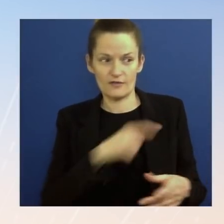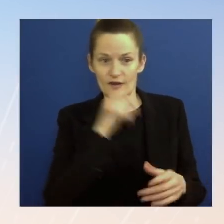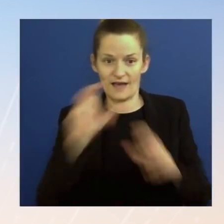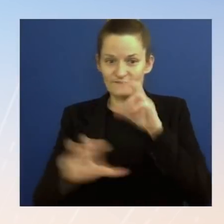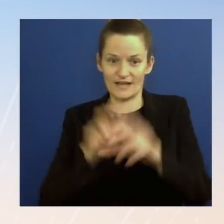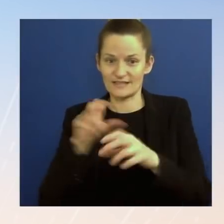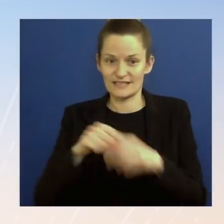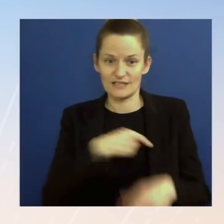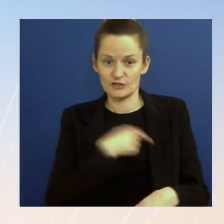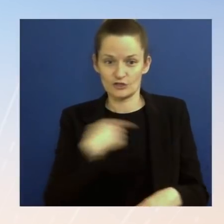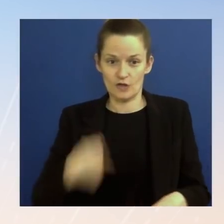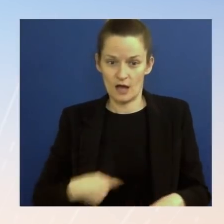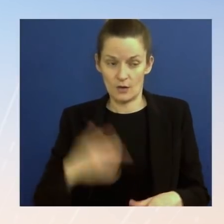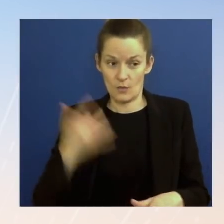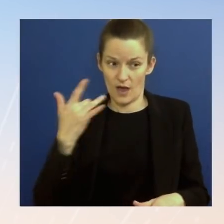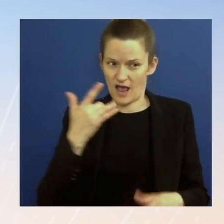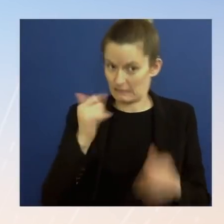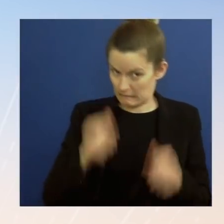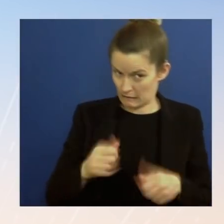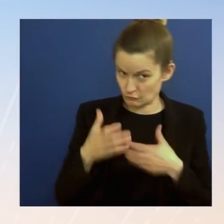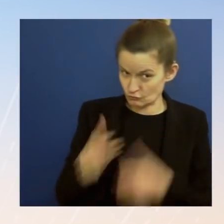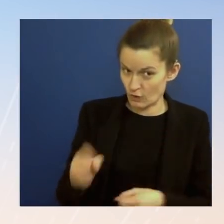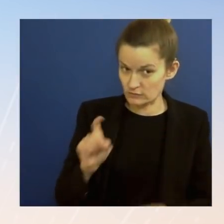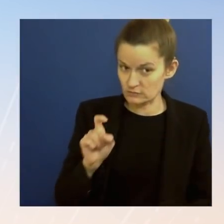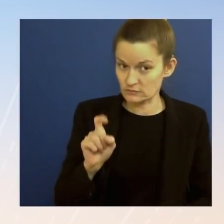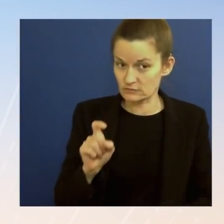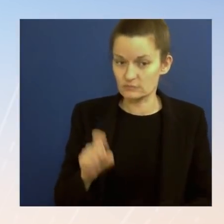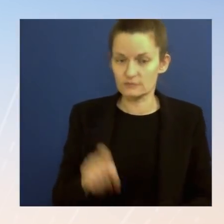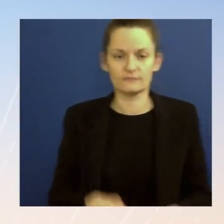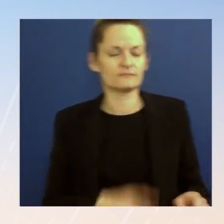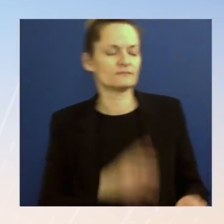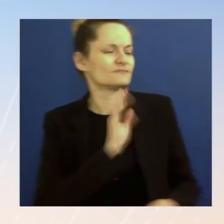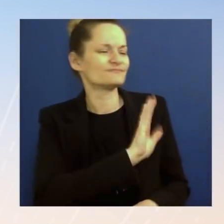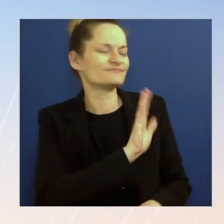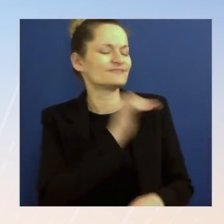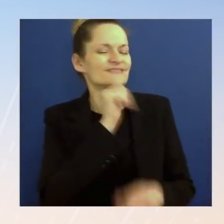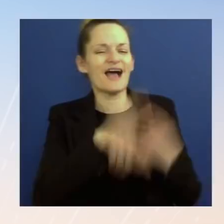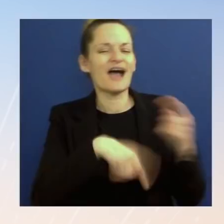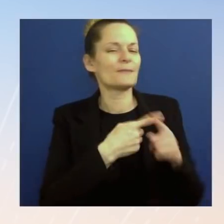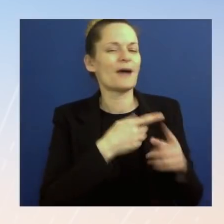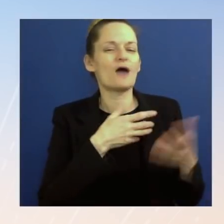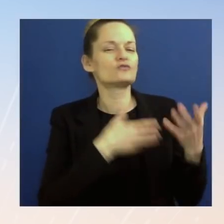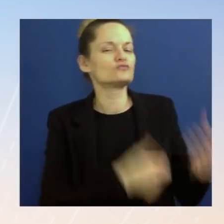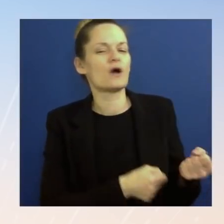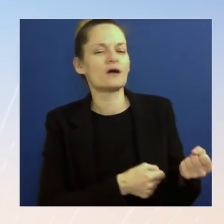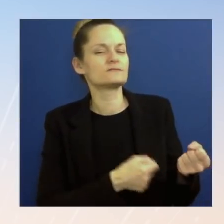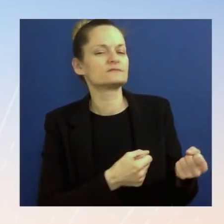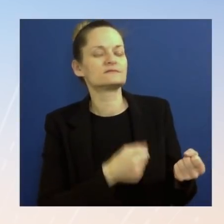but we have not made an ask or a request at this point of that. Go ahead. The Press: Jen, thank you.